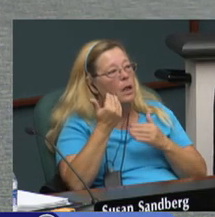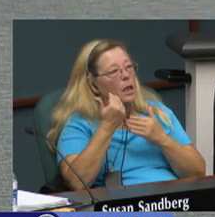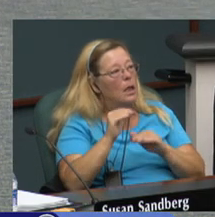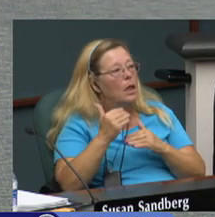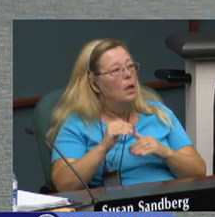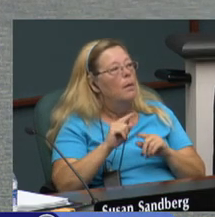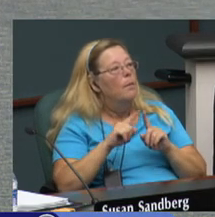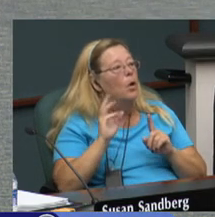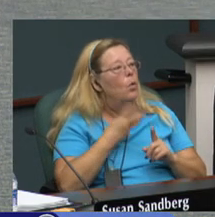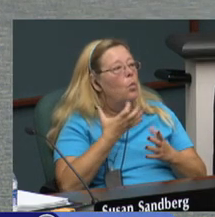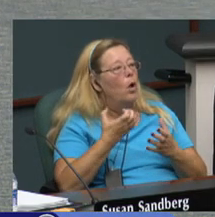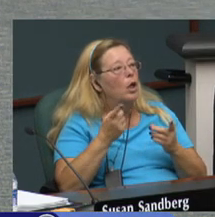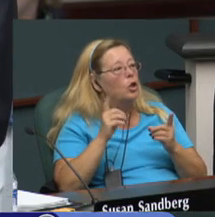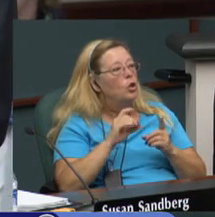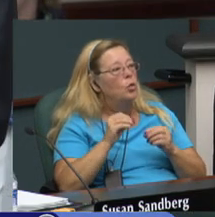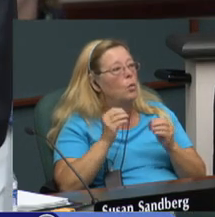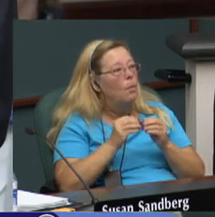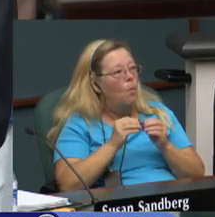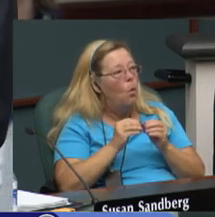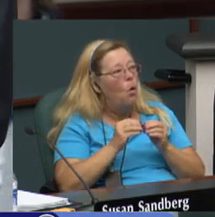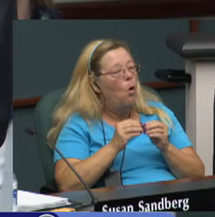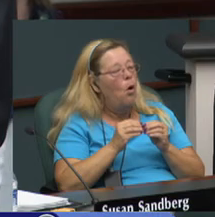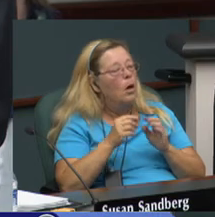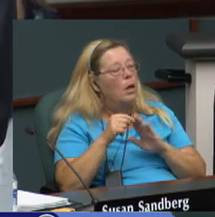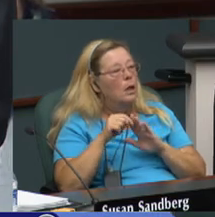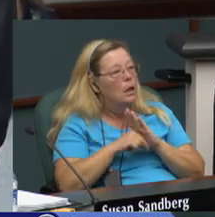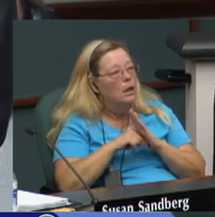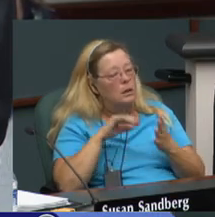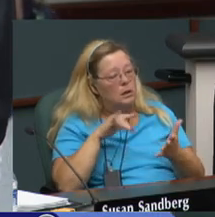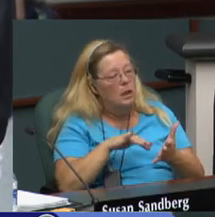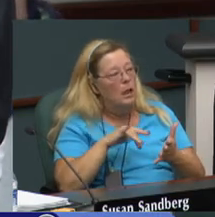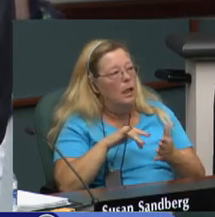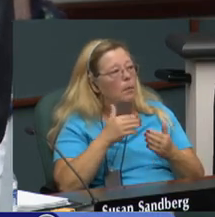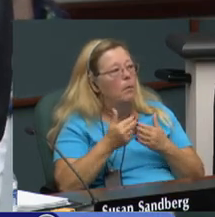do a little bit more of a comprehensive study on that before we give you a firm